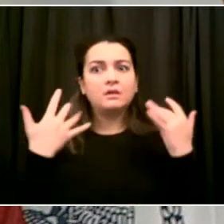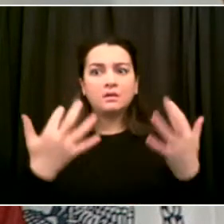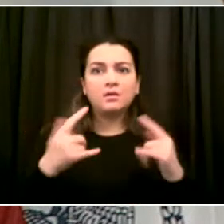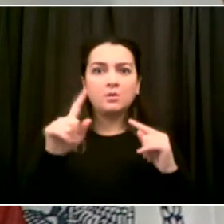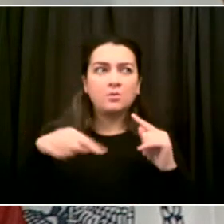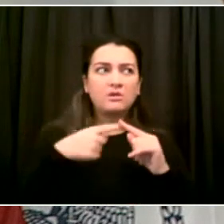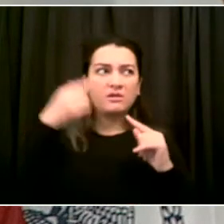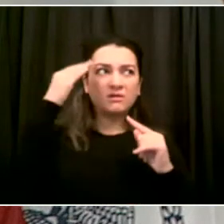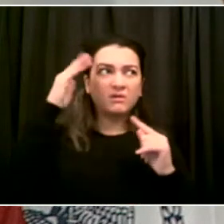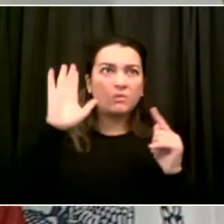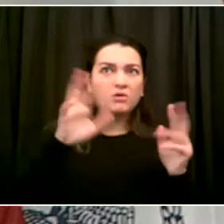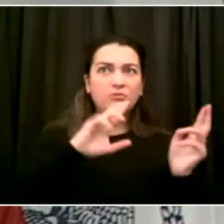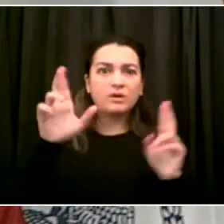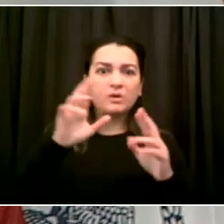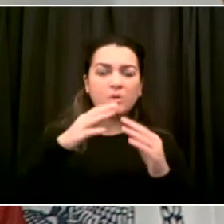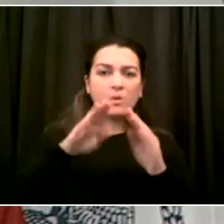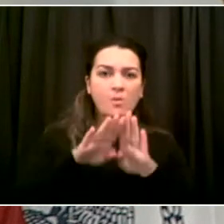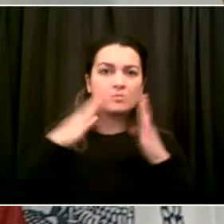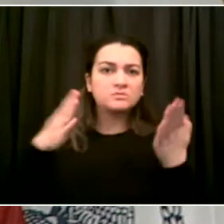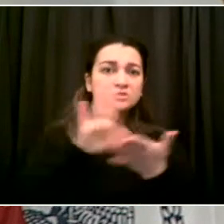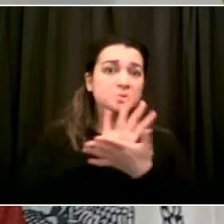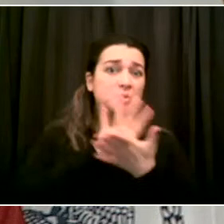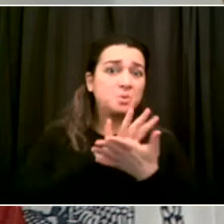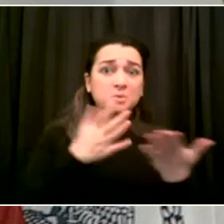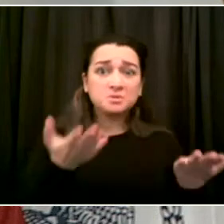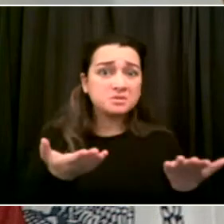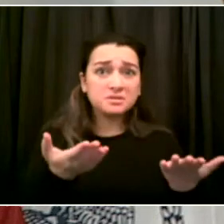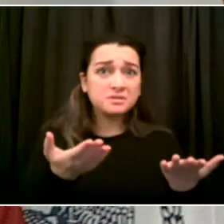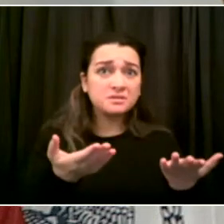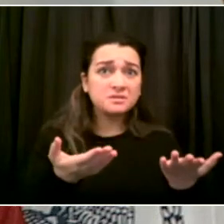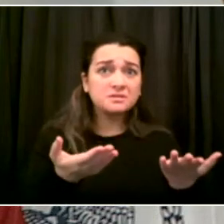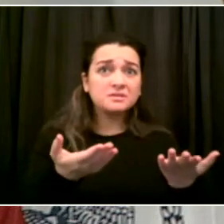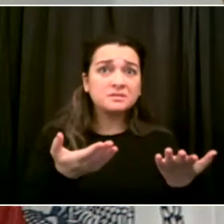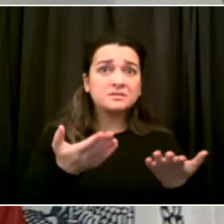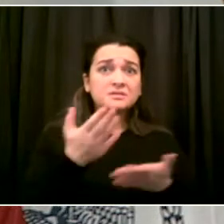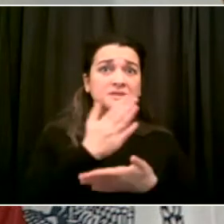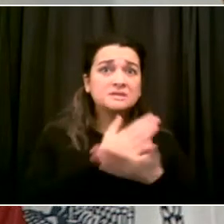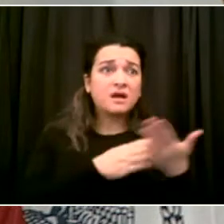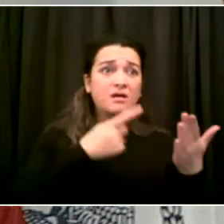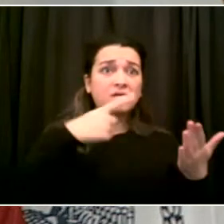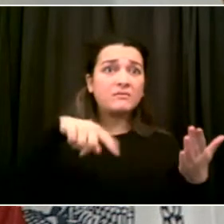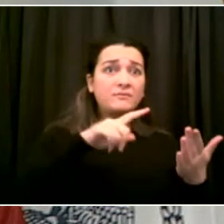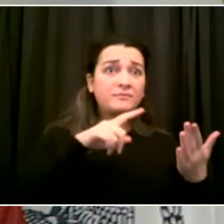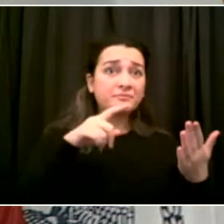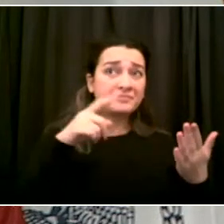ARE AWAITING GUIDANCE WHEN THEY CAN REOPEN FOR IN PEEONRS LEARNING. SOME EXPECTED THAT TO